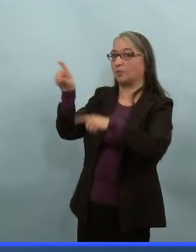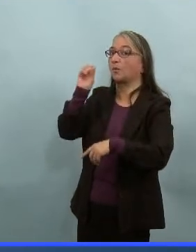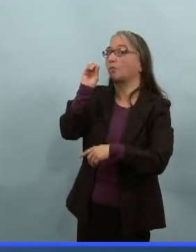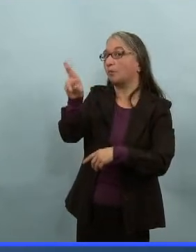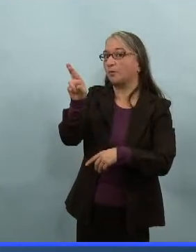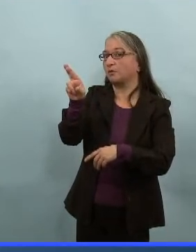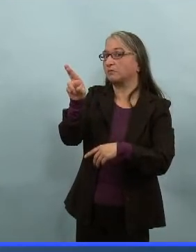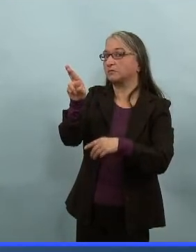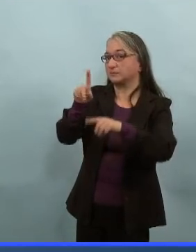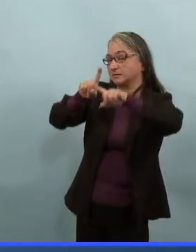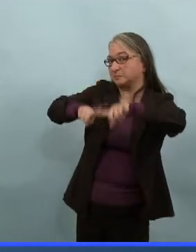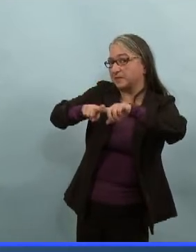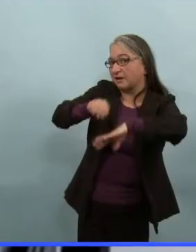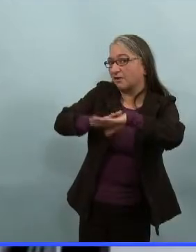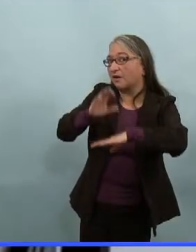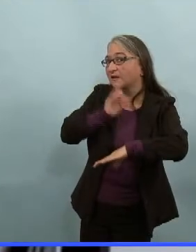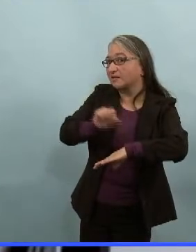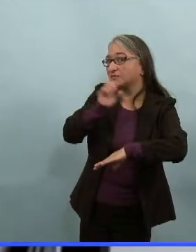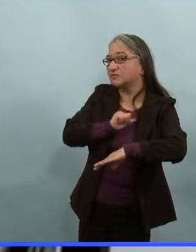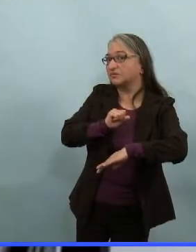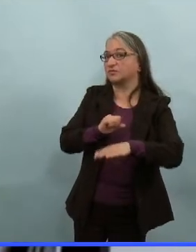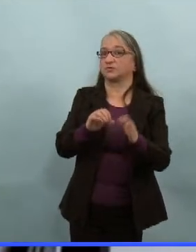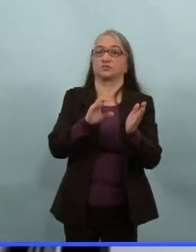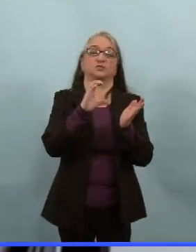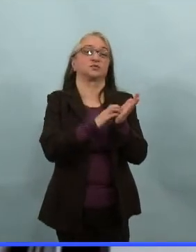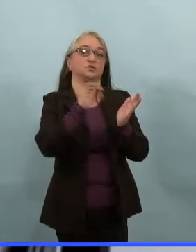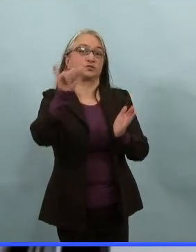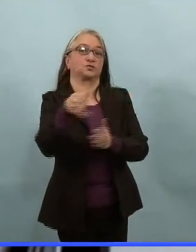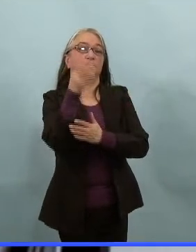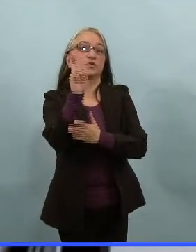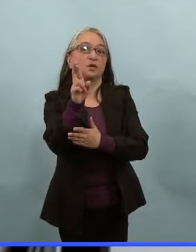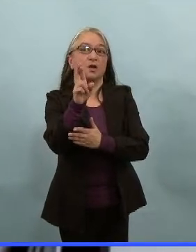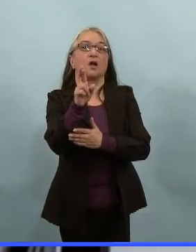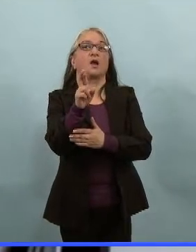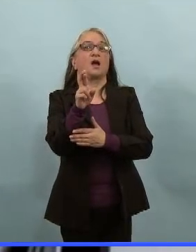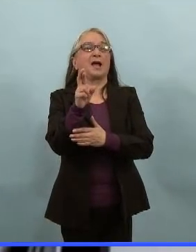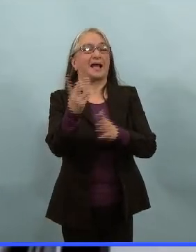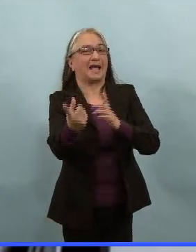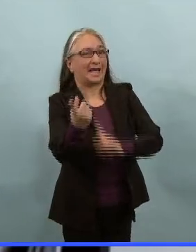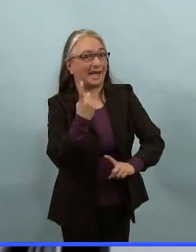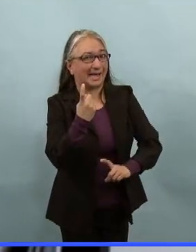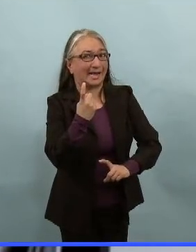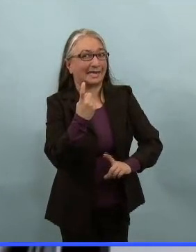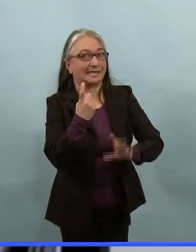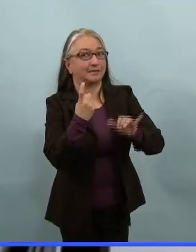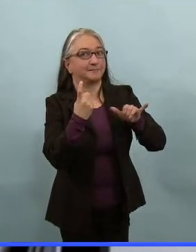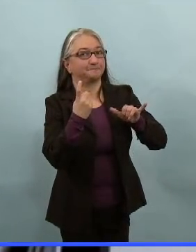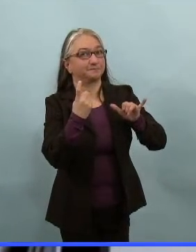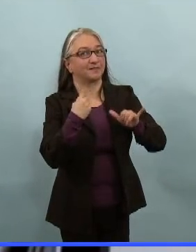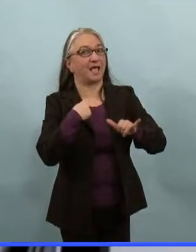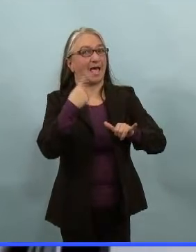you know i'm going to have to take that question back um i believe it's 25 of all uh manitobans but